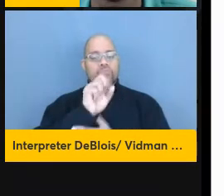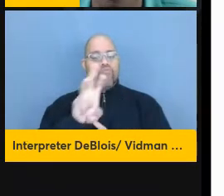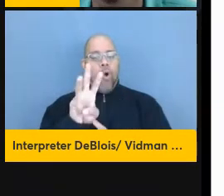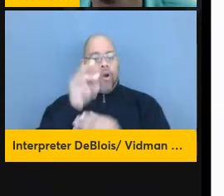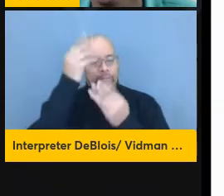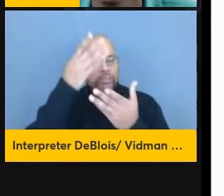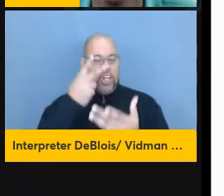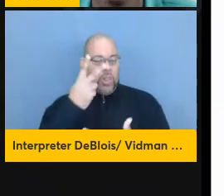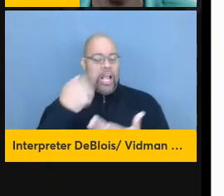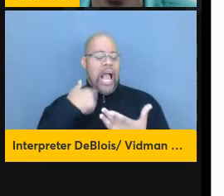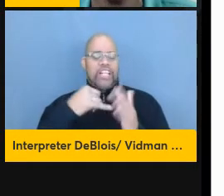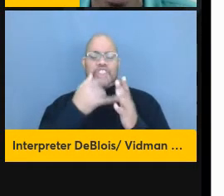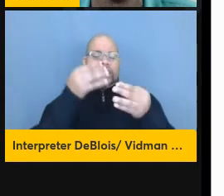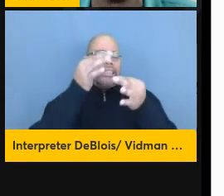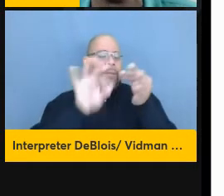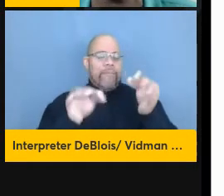simplified it in that cartoon.